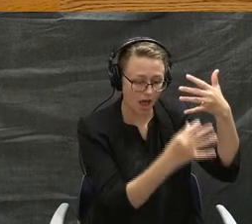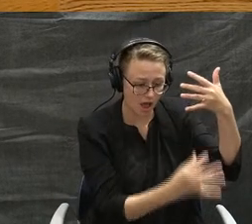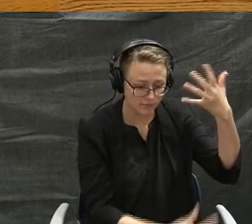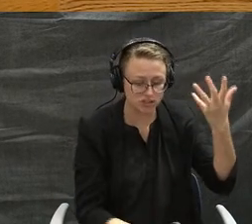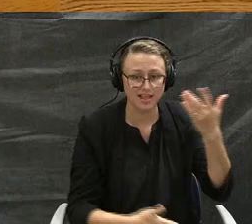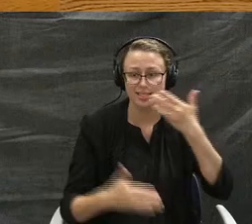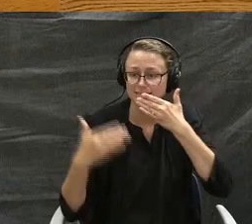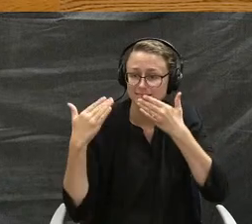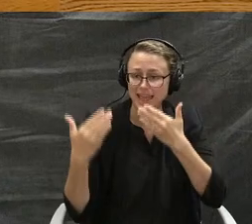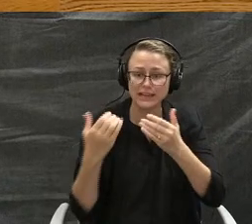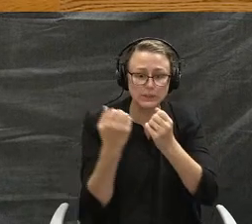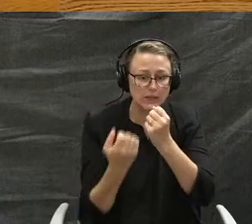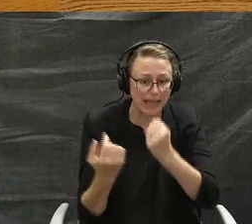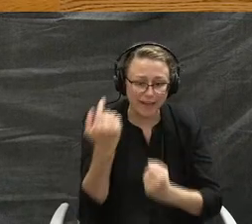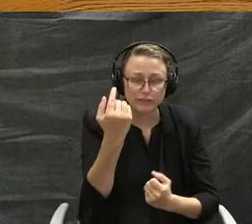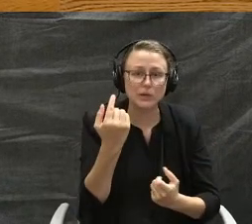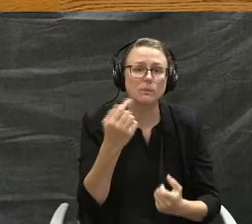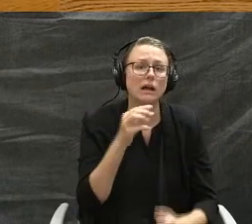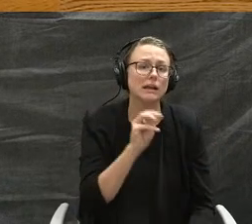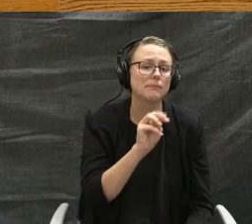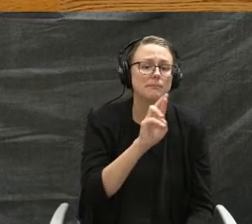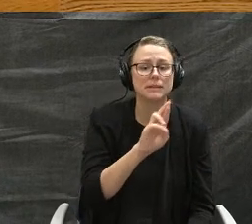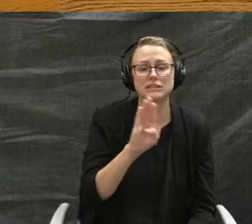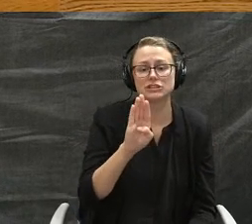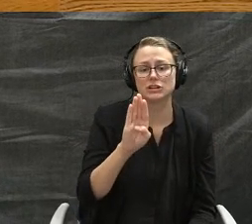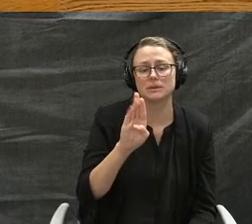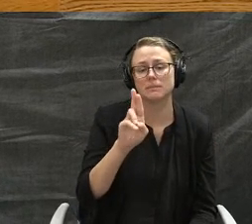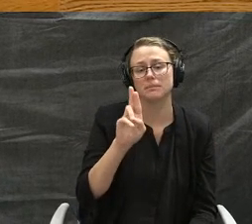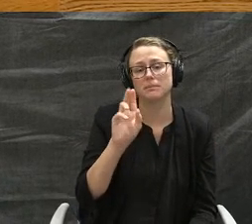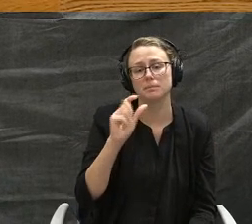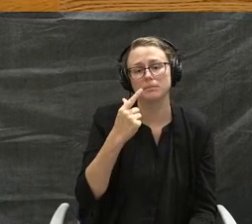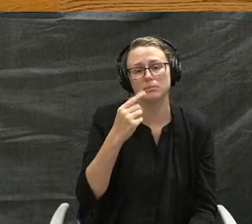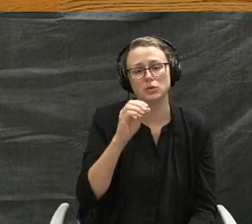Thank you to miss lumbar Benson for the information on our